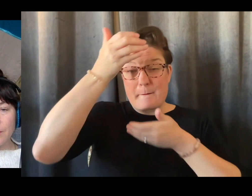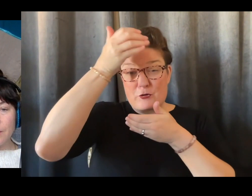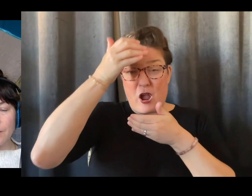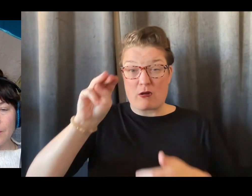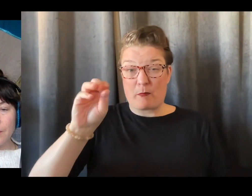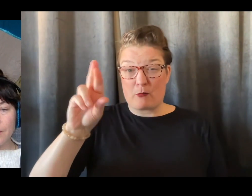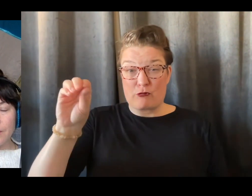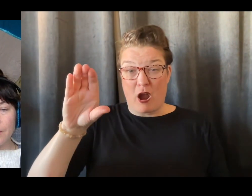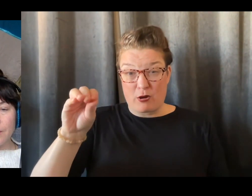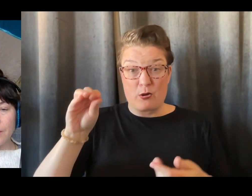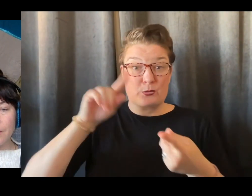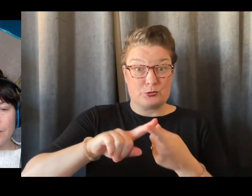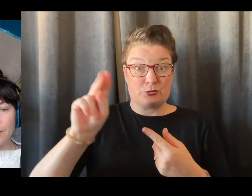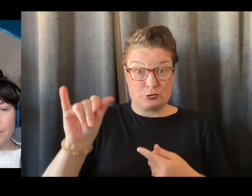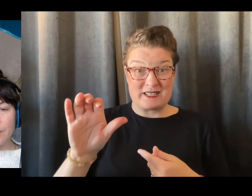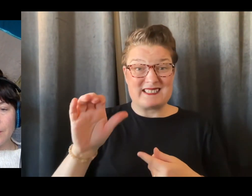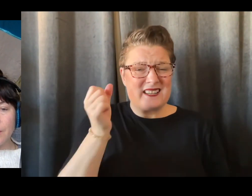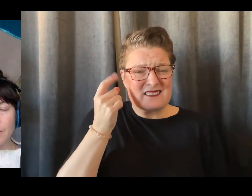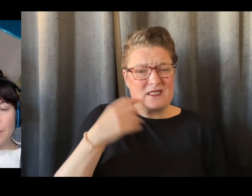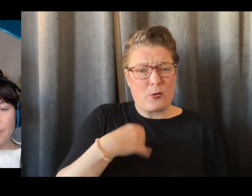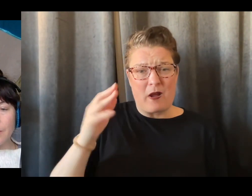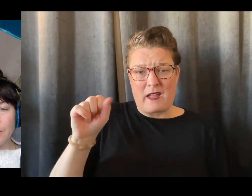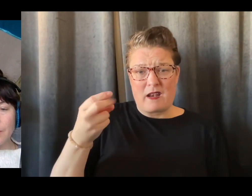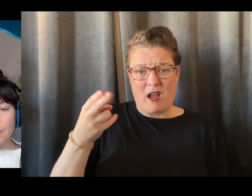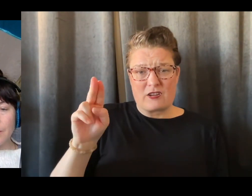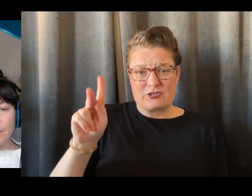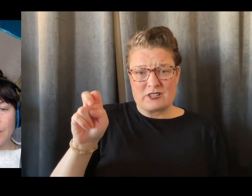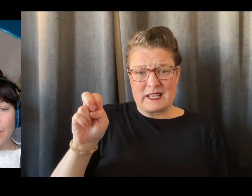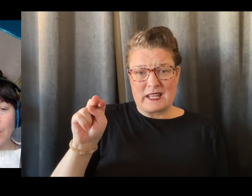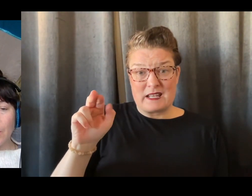wouldn't let them live near them, wouldn't hire them, wouldn't pray